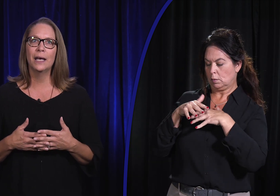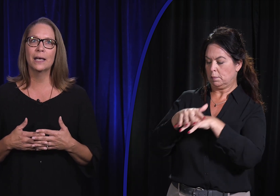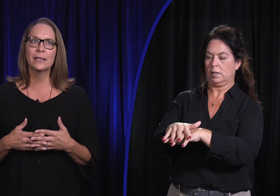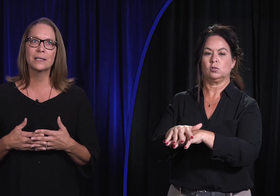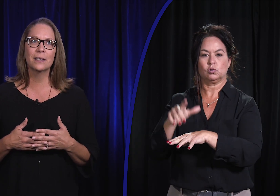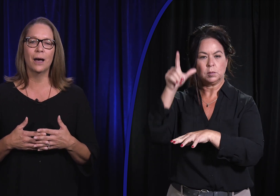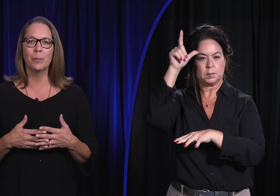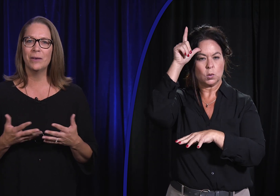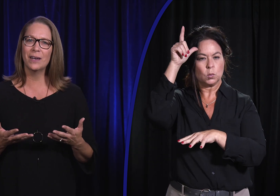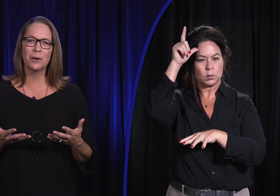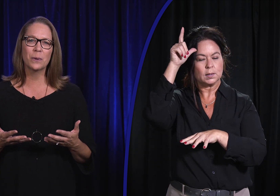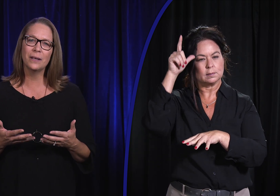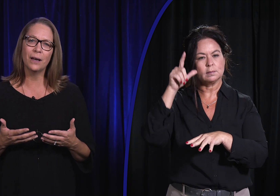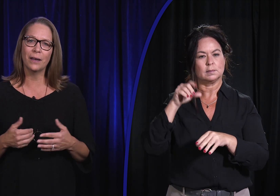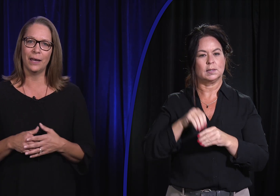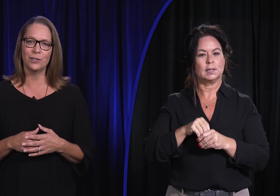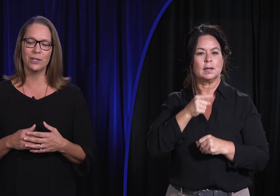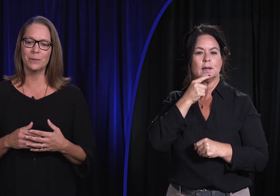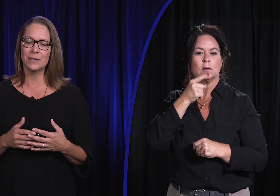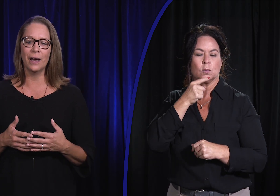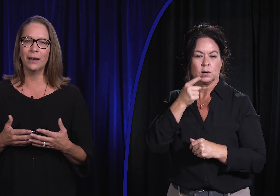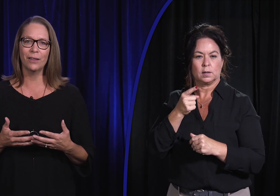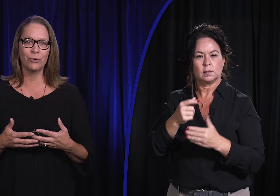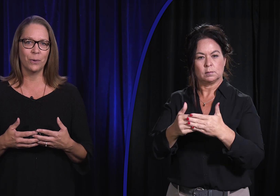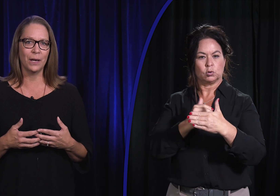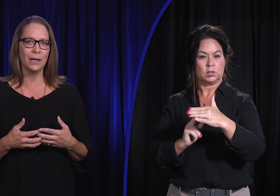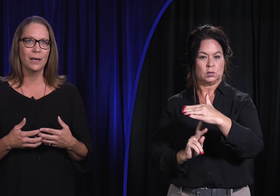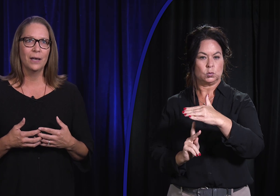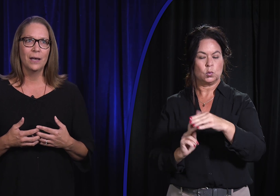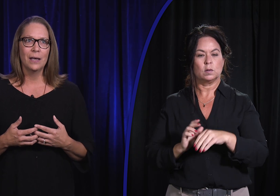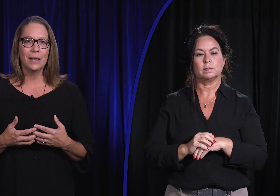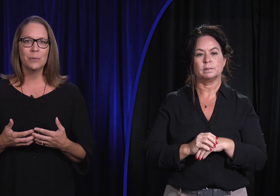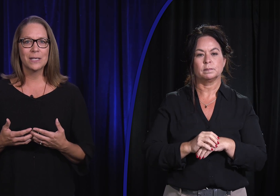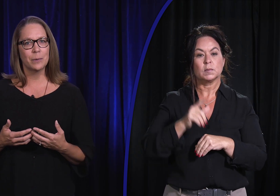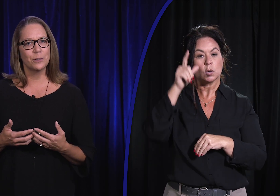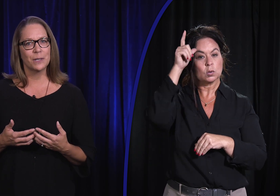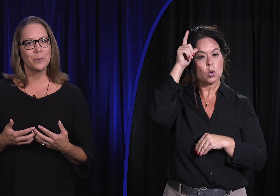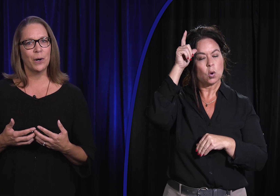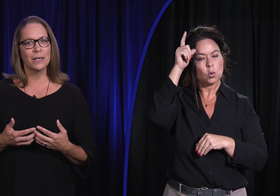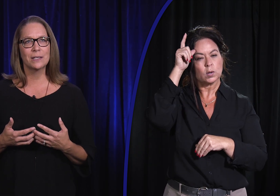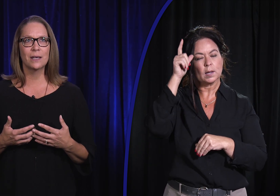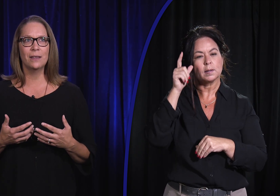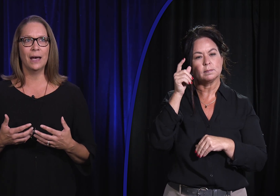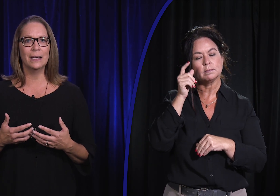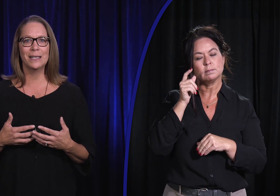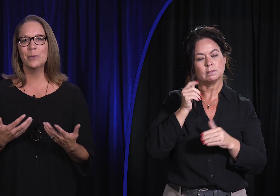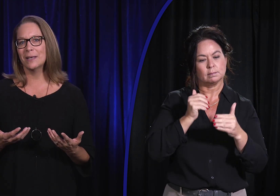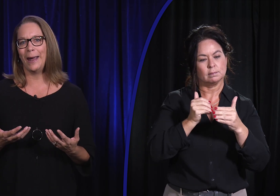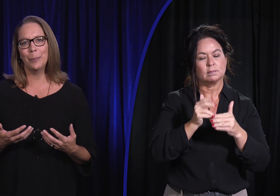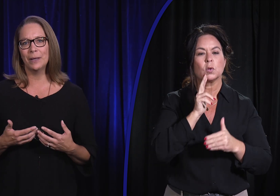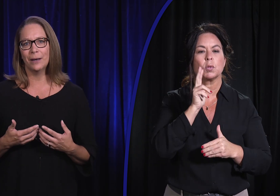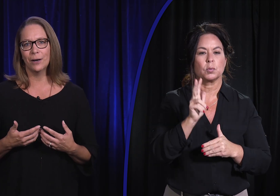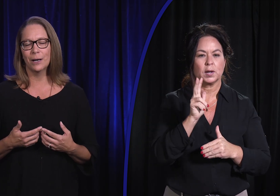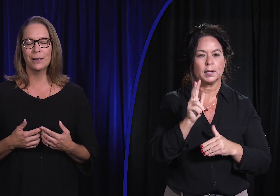and even at a really young age, he was not yet three, he was able to express that he wasn't happy there,